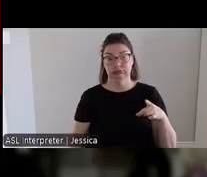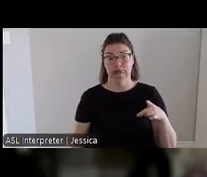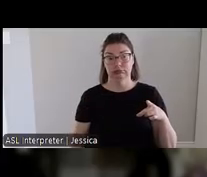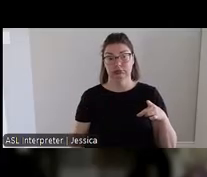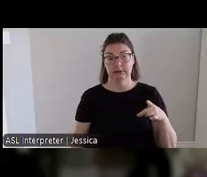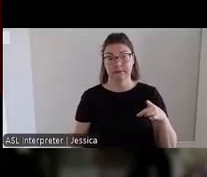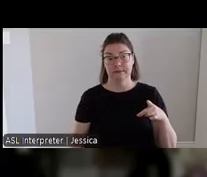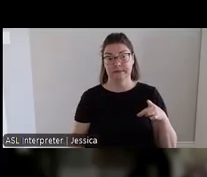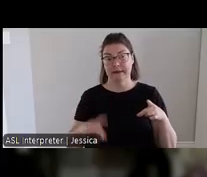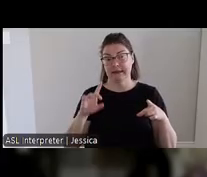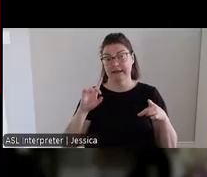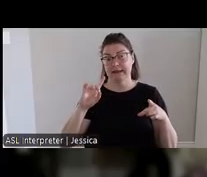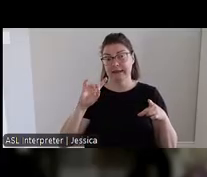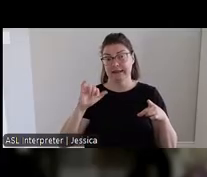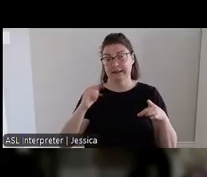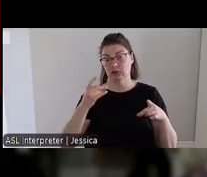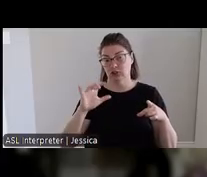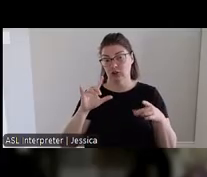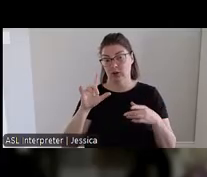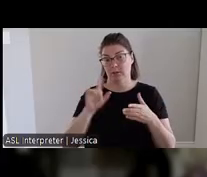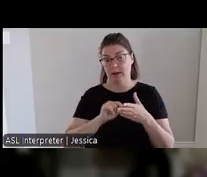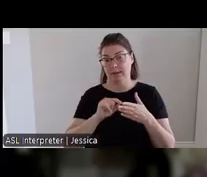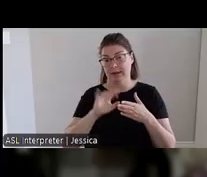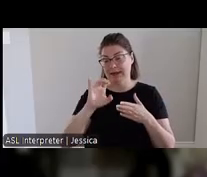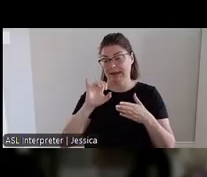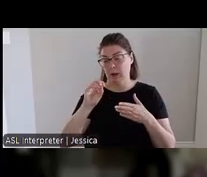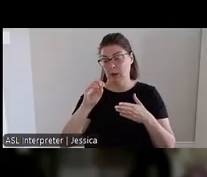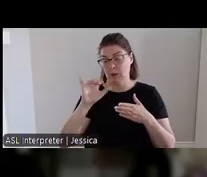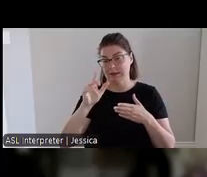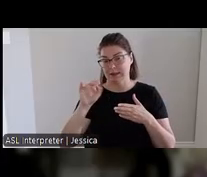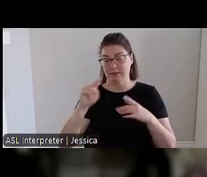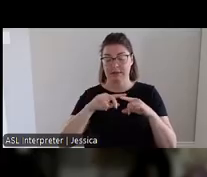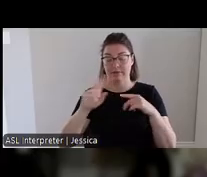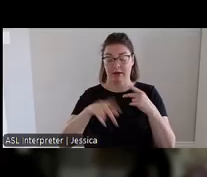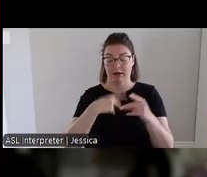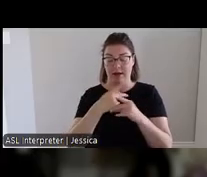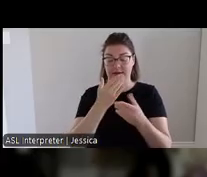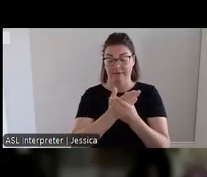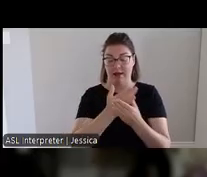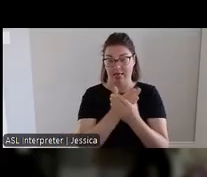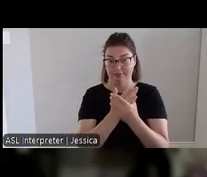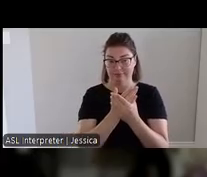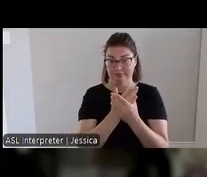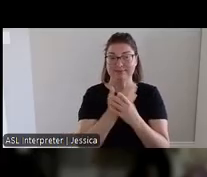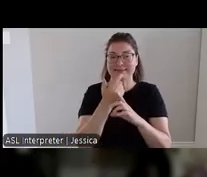ecosystem offers a variety of forms of file format, each of which has a different reference